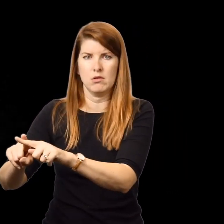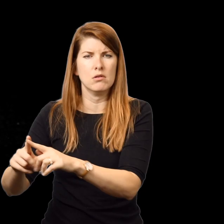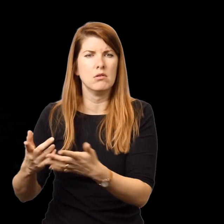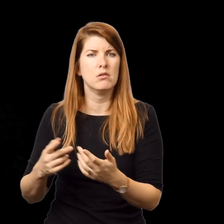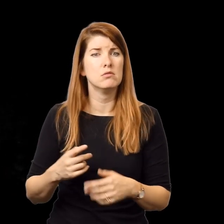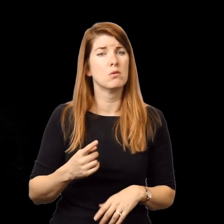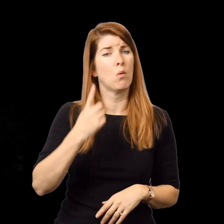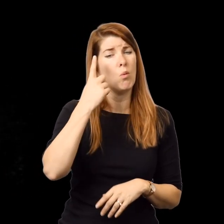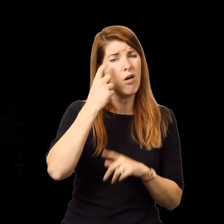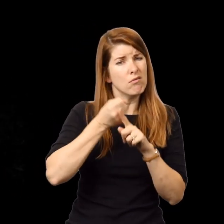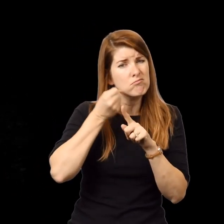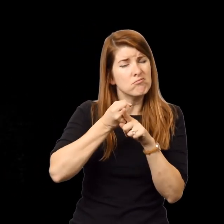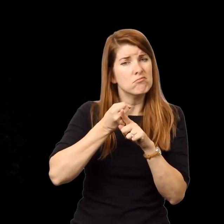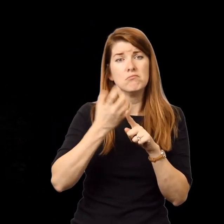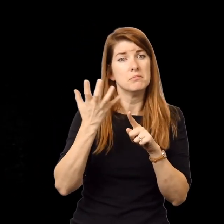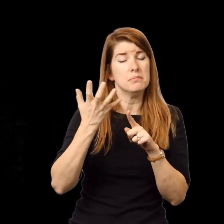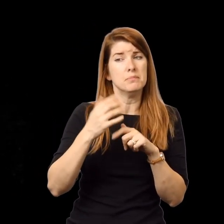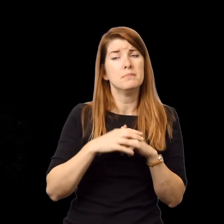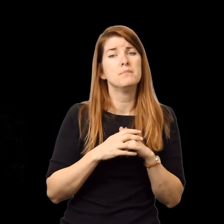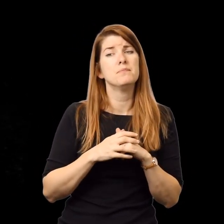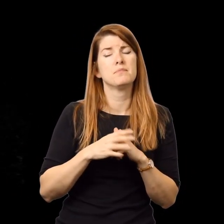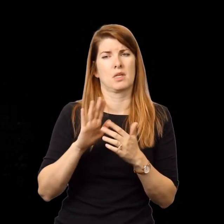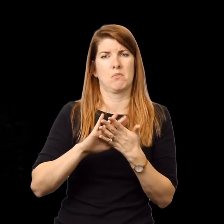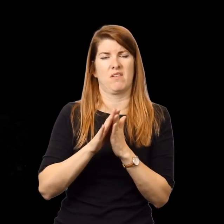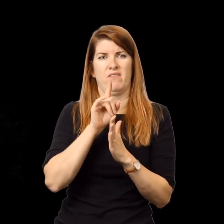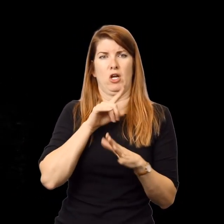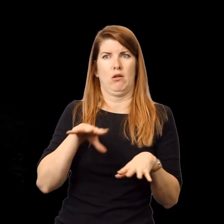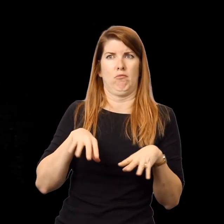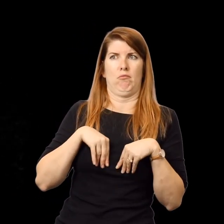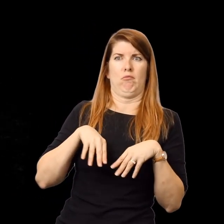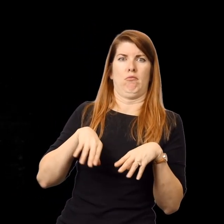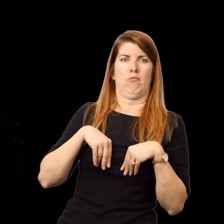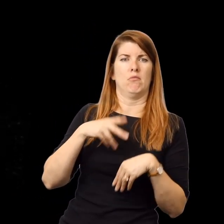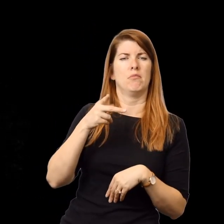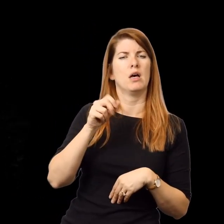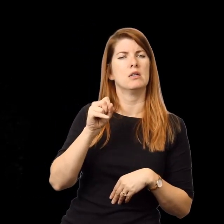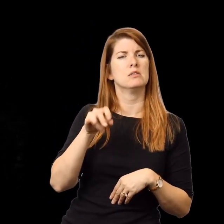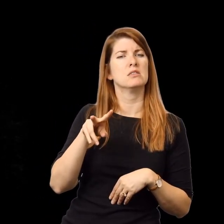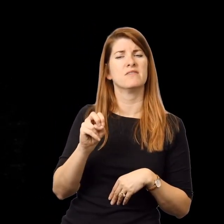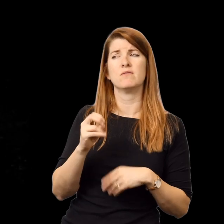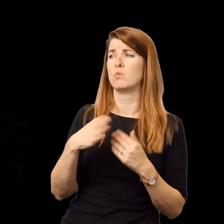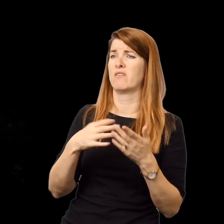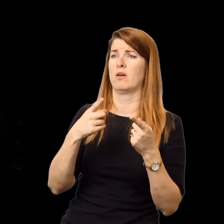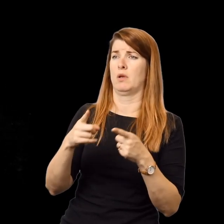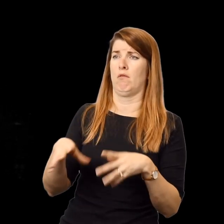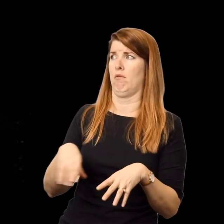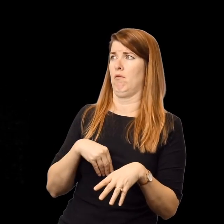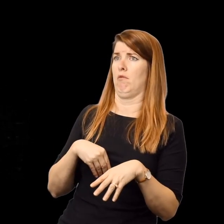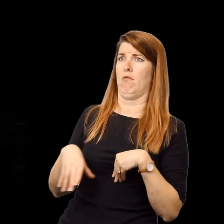So, one of the consequences is that they become very passive, and they just sort of take what comes.